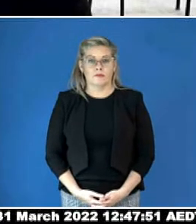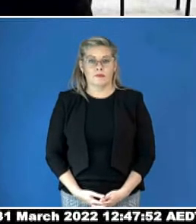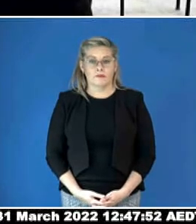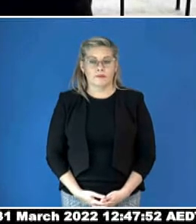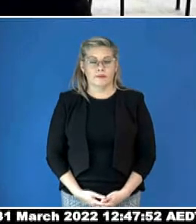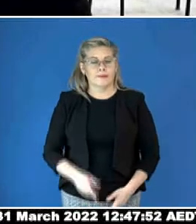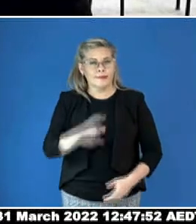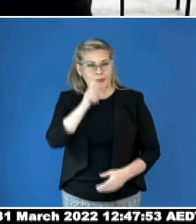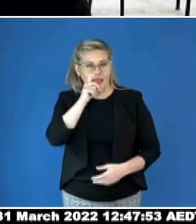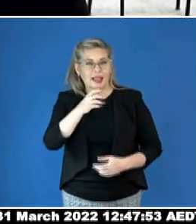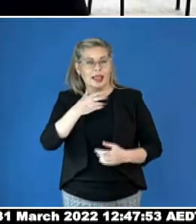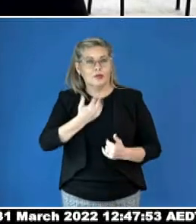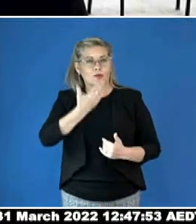briefly explain what that is intended to be?